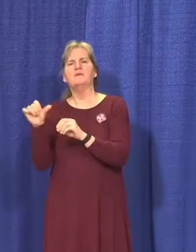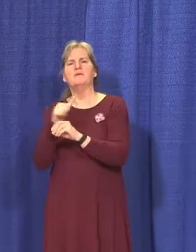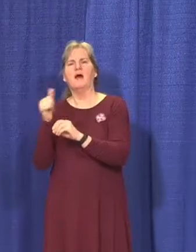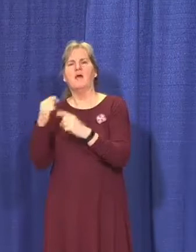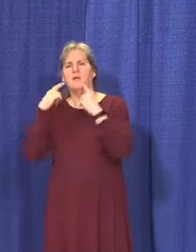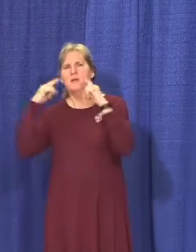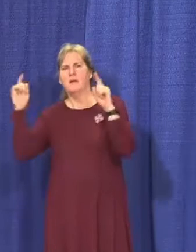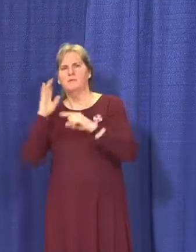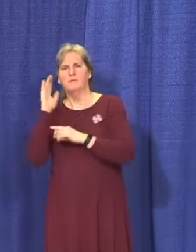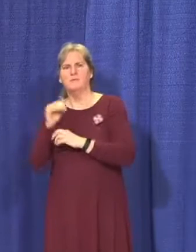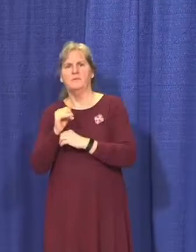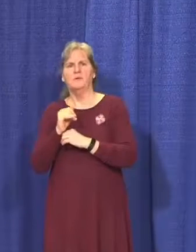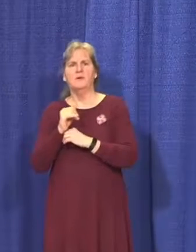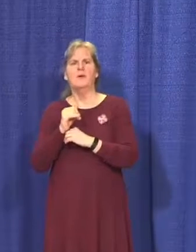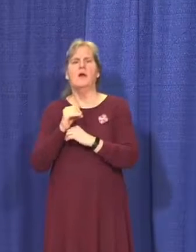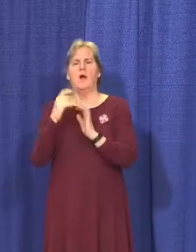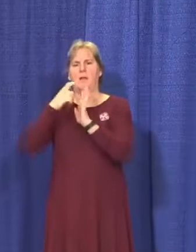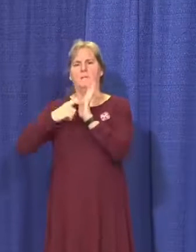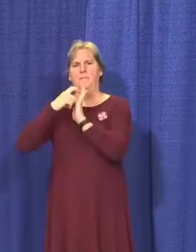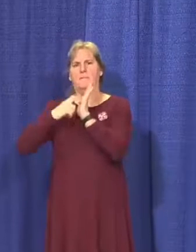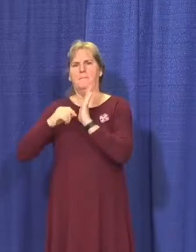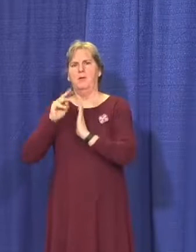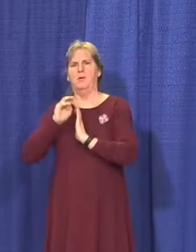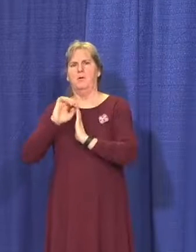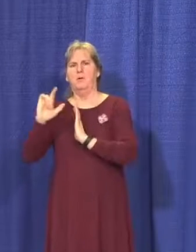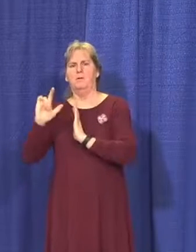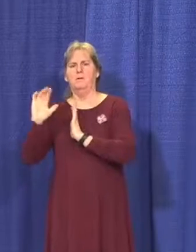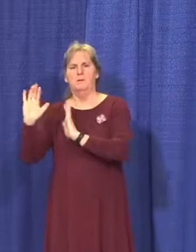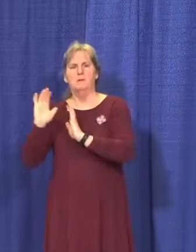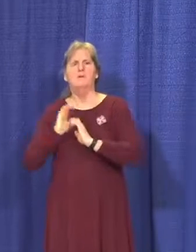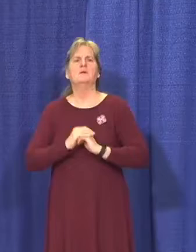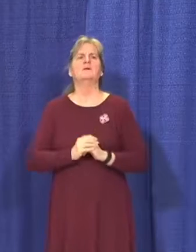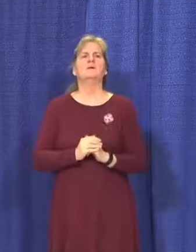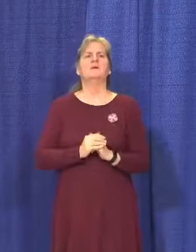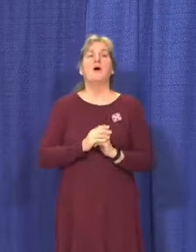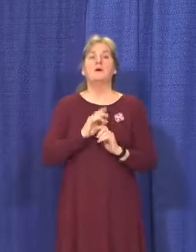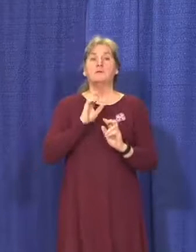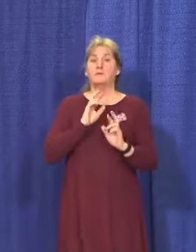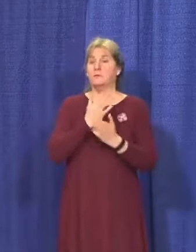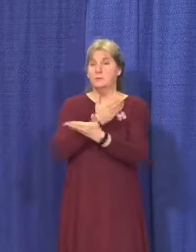It is on critical minerals. And to the reporters, big shout